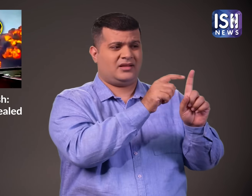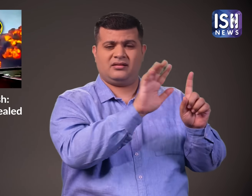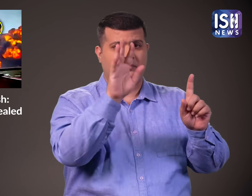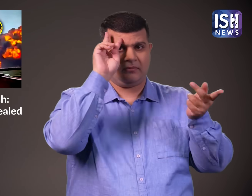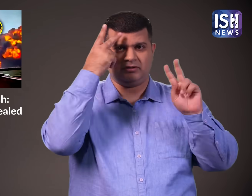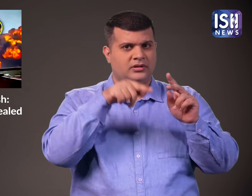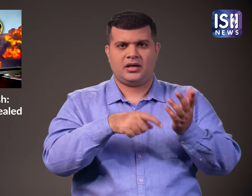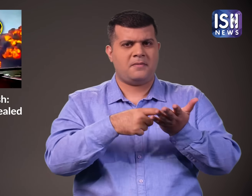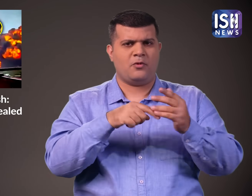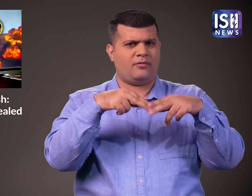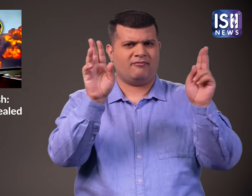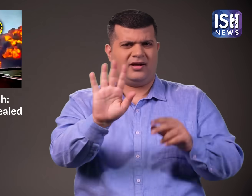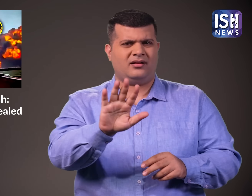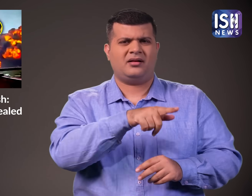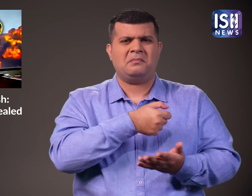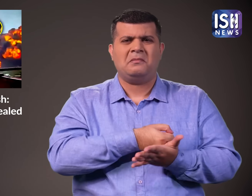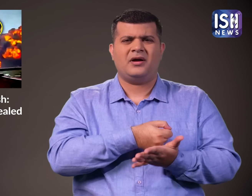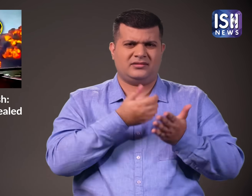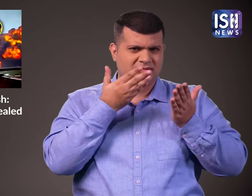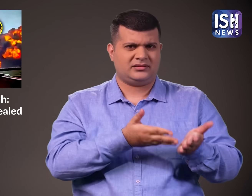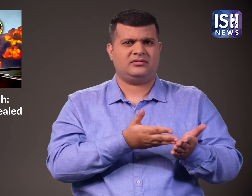This is only a preliminary, first-step report.